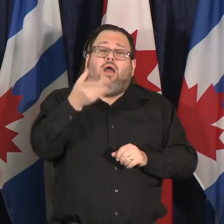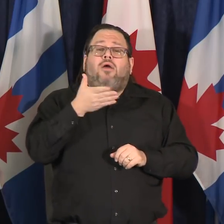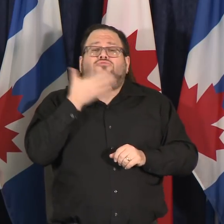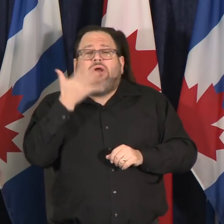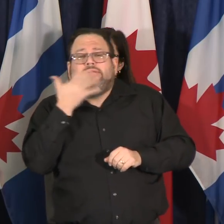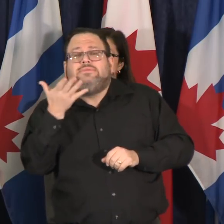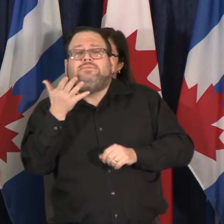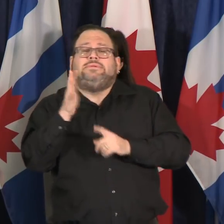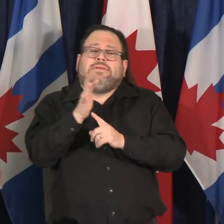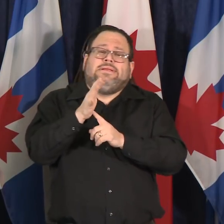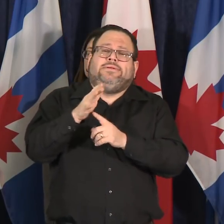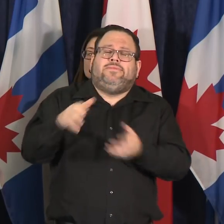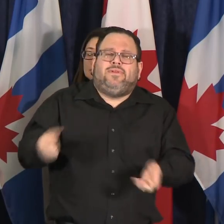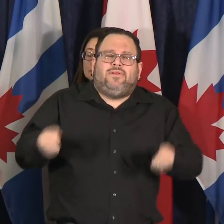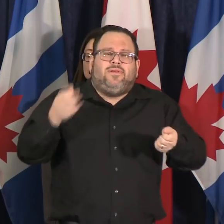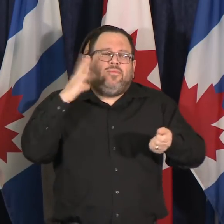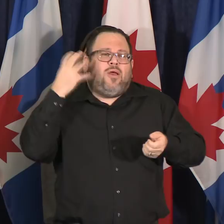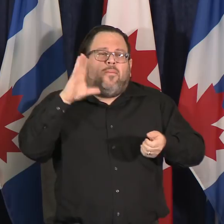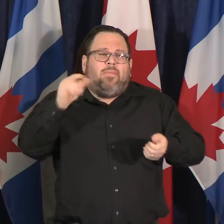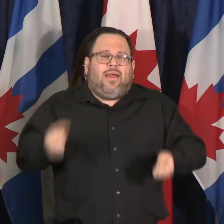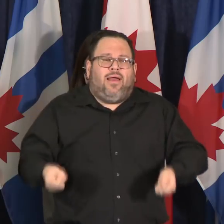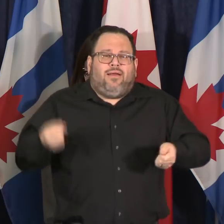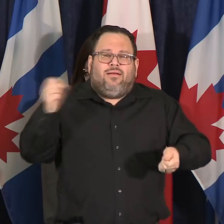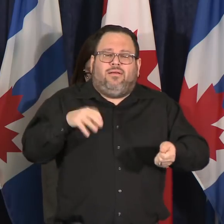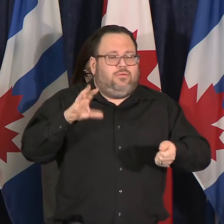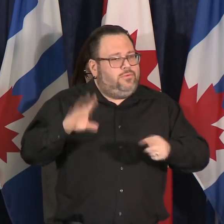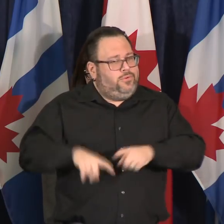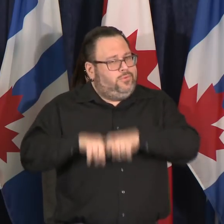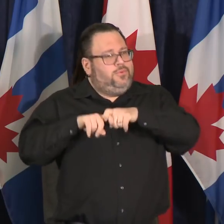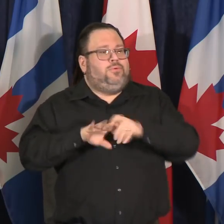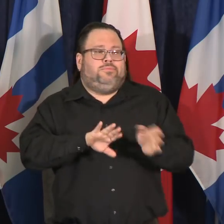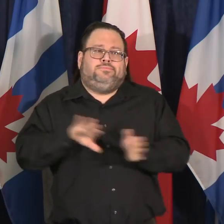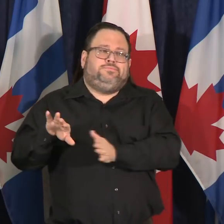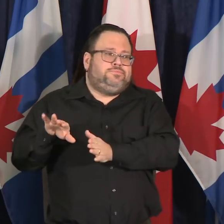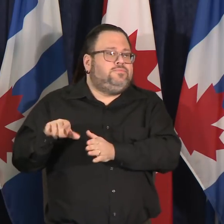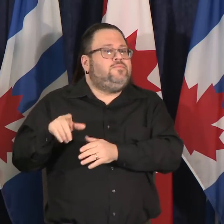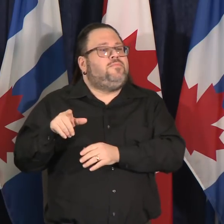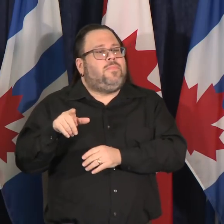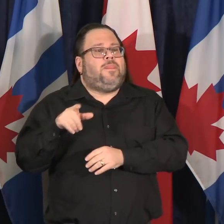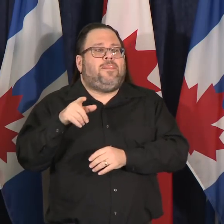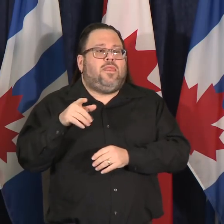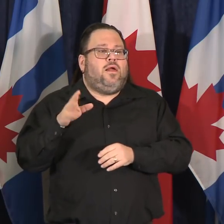it from the curb until further notice Road operations including snow removal